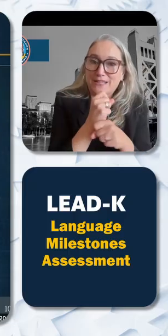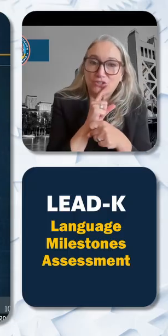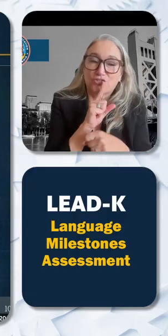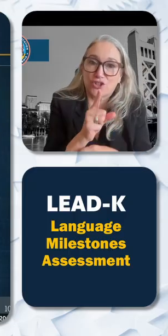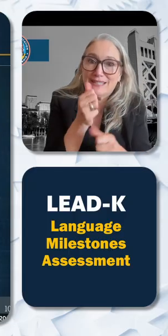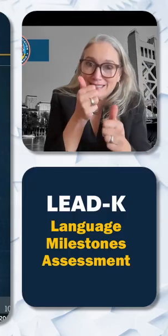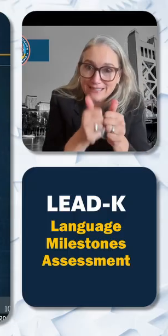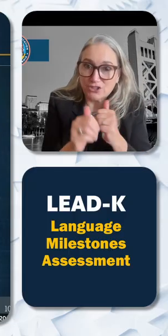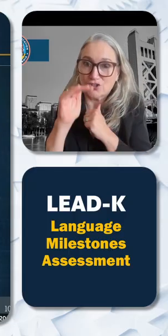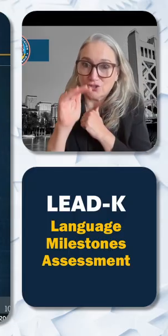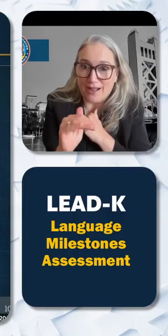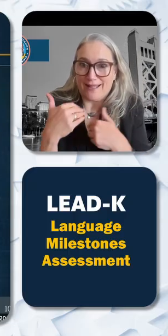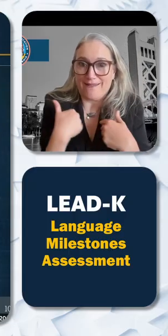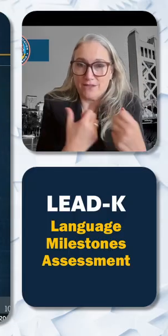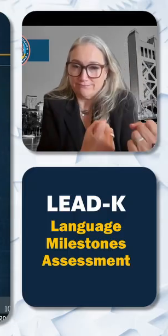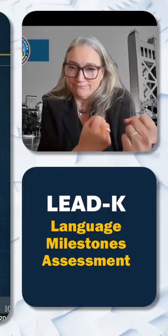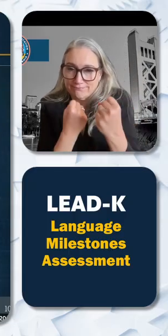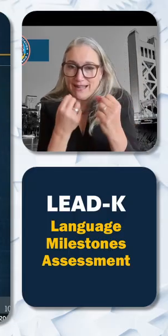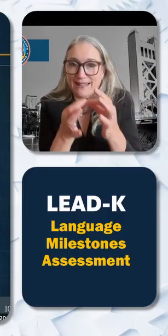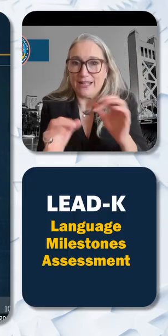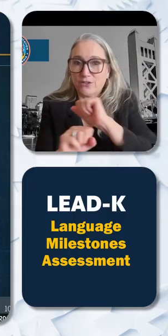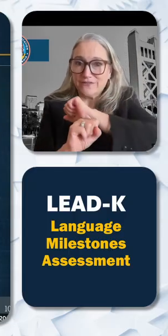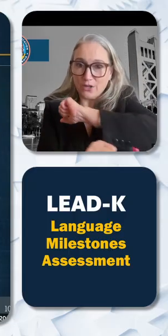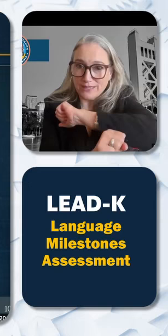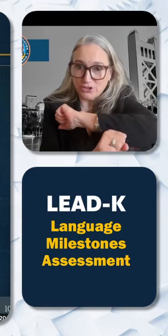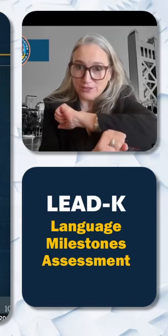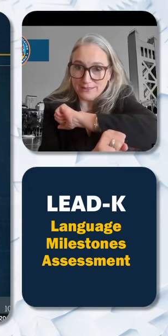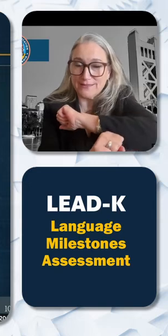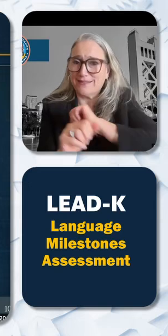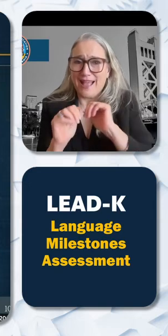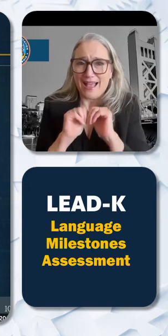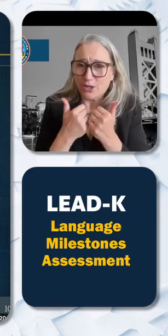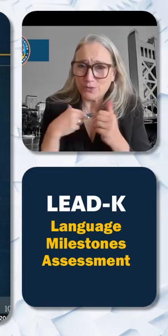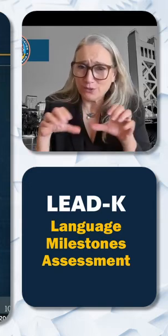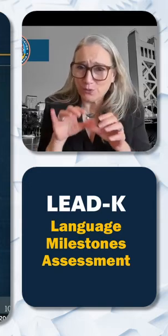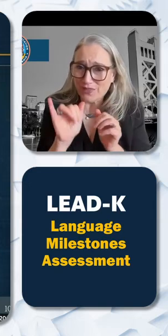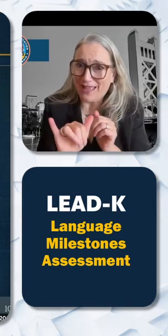So that is why we have a heavy focal point on ages 0 to 5,